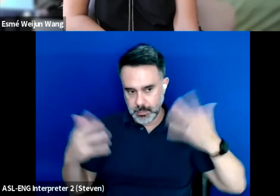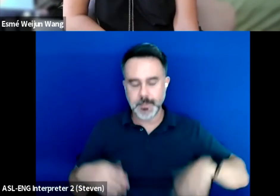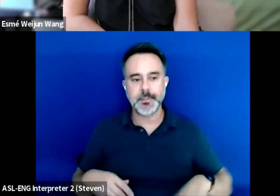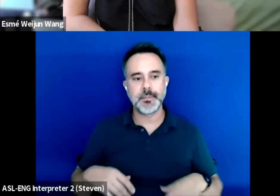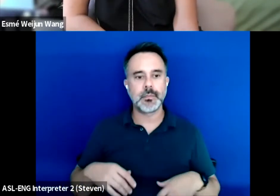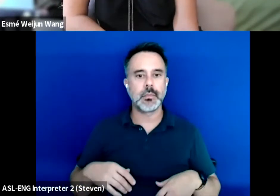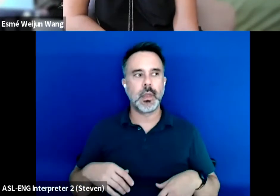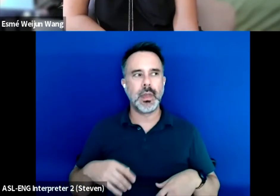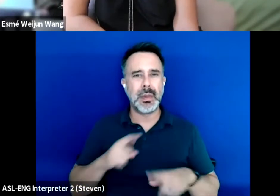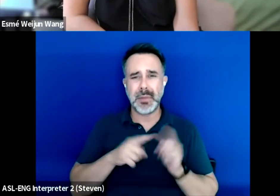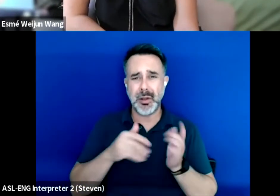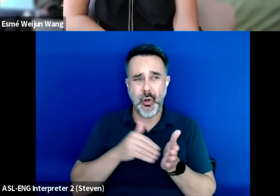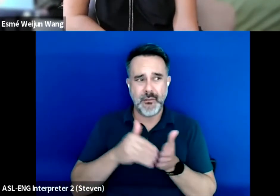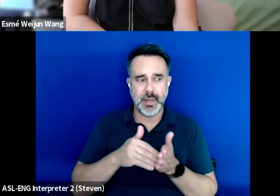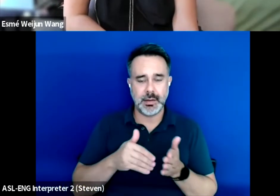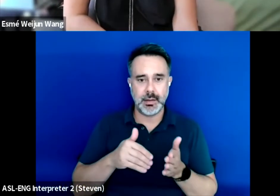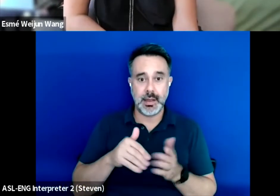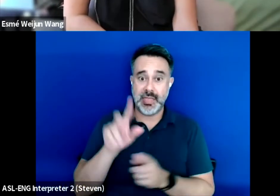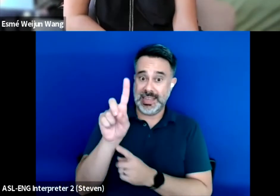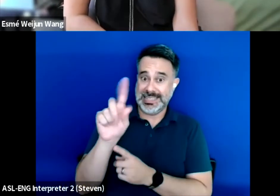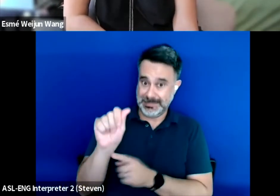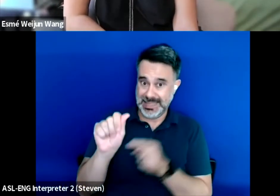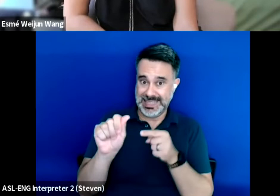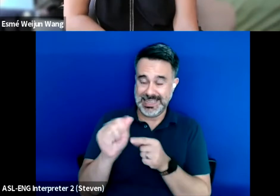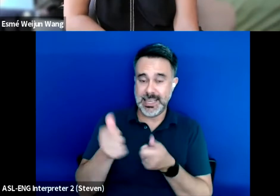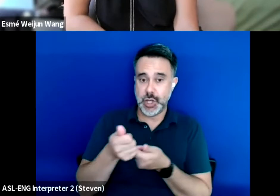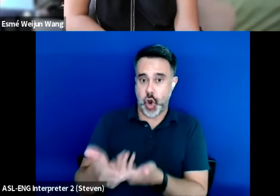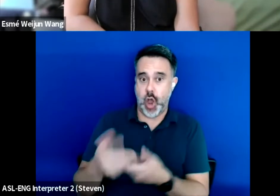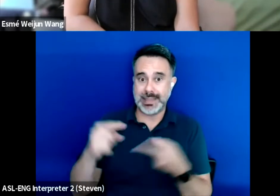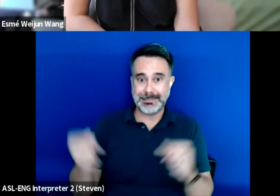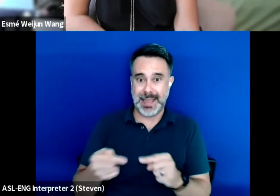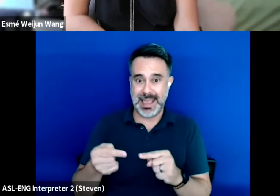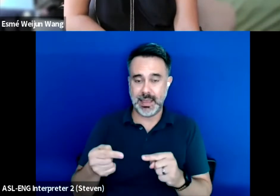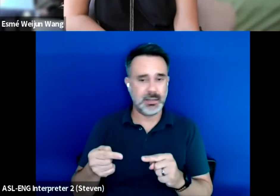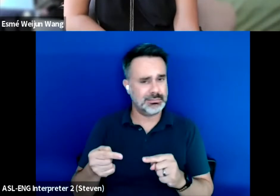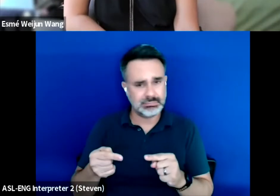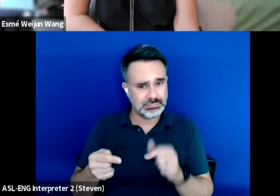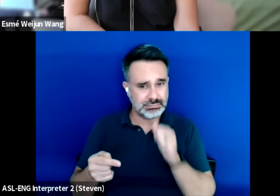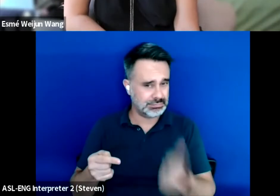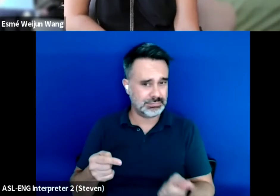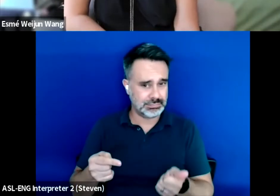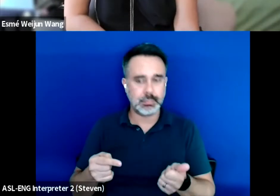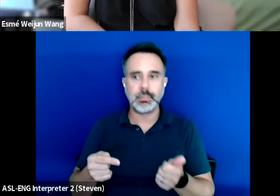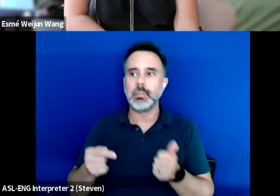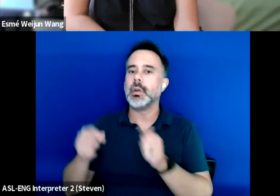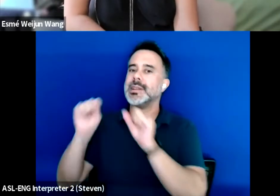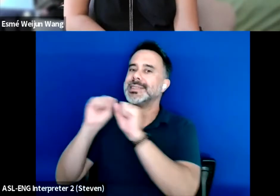that isn't allowing us to get the treatment that we need. It's just, like, oh -- you battling your crazy alone.